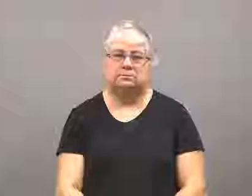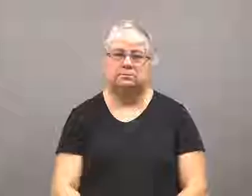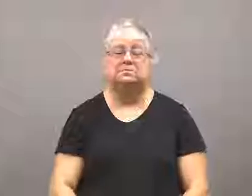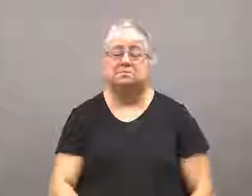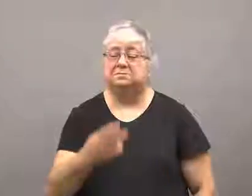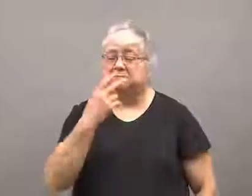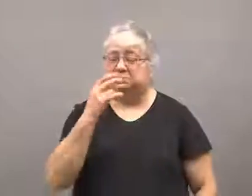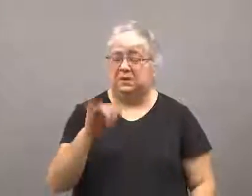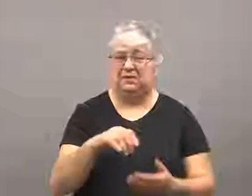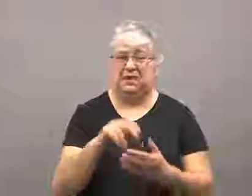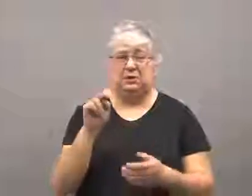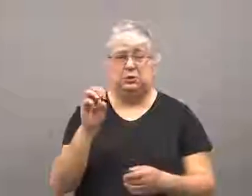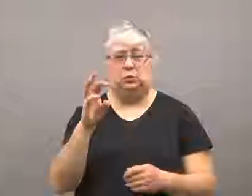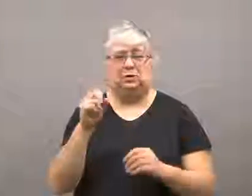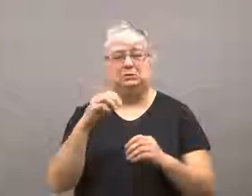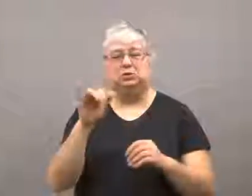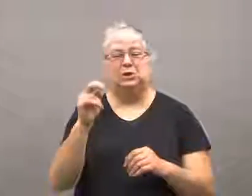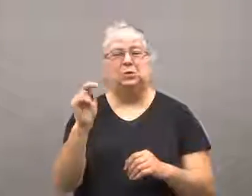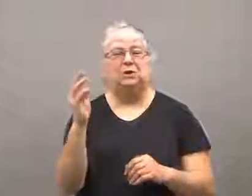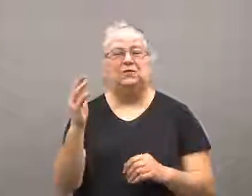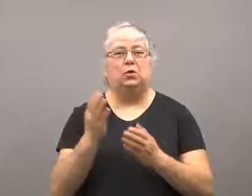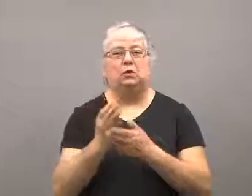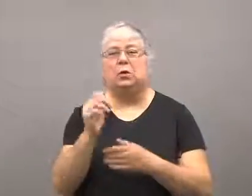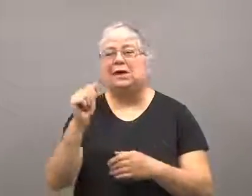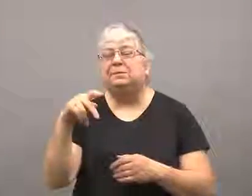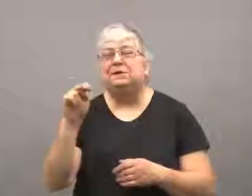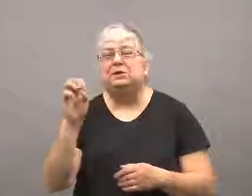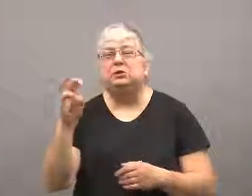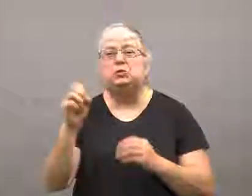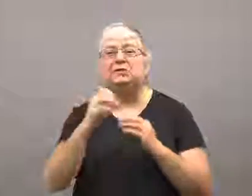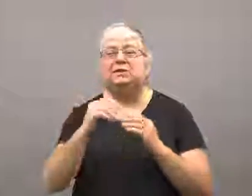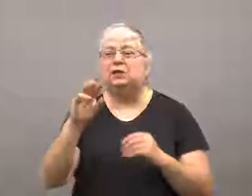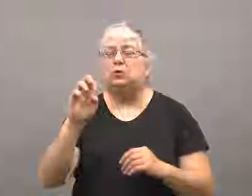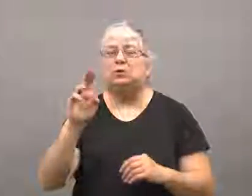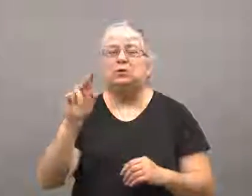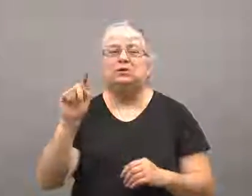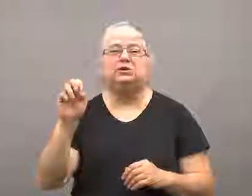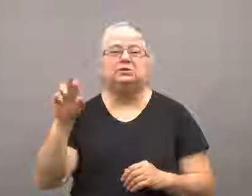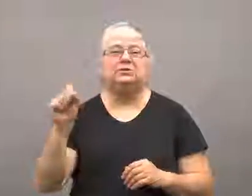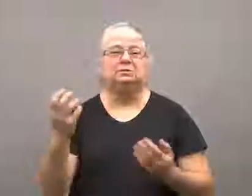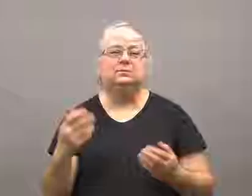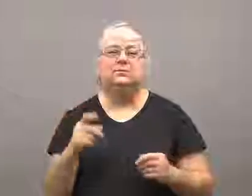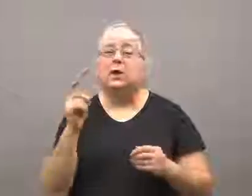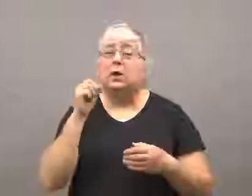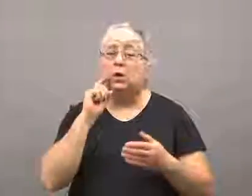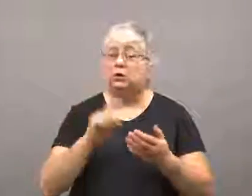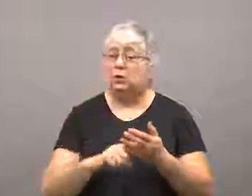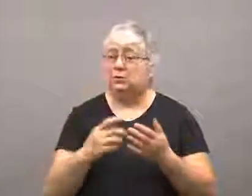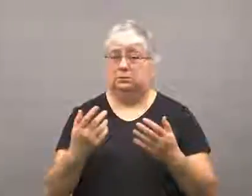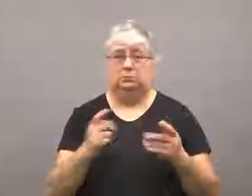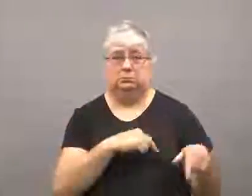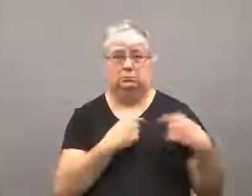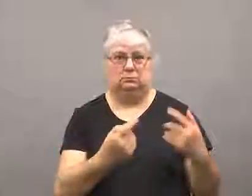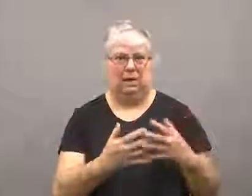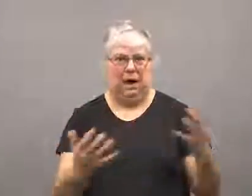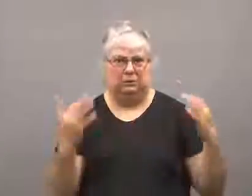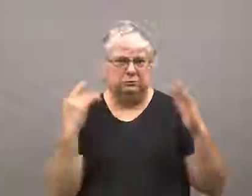This story is from January 4, from AP news and Reuters.